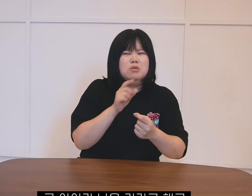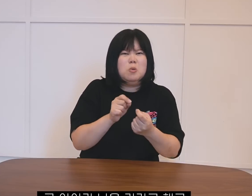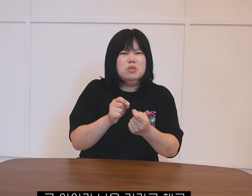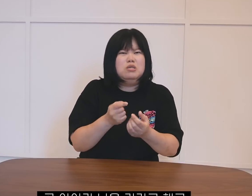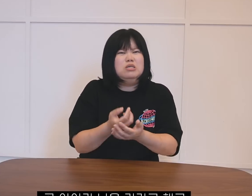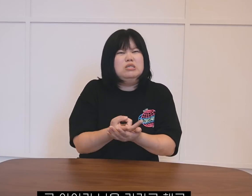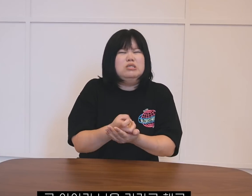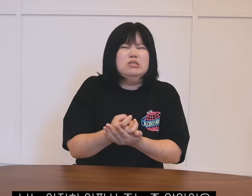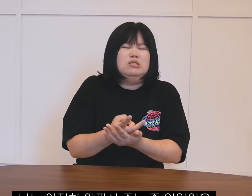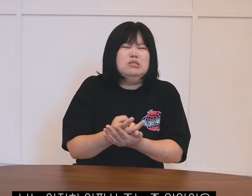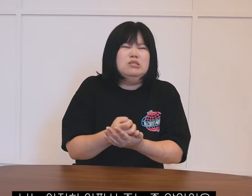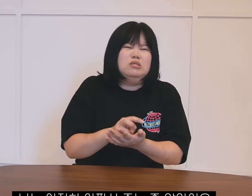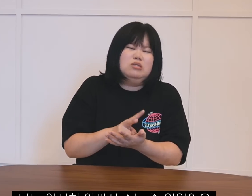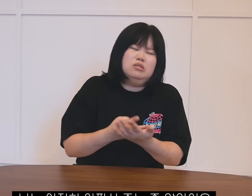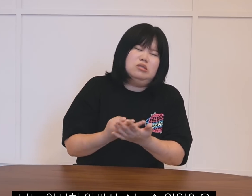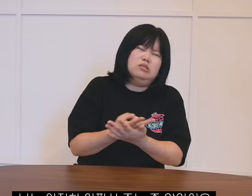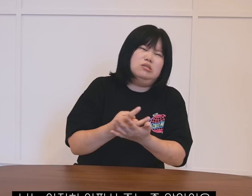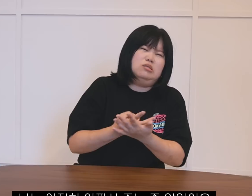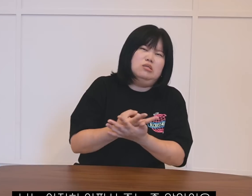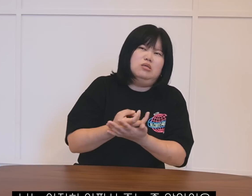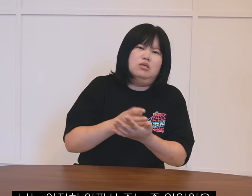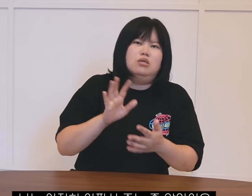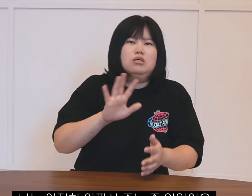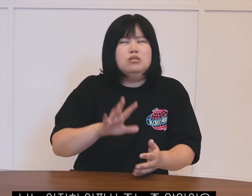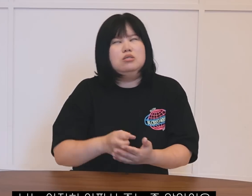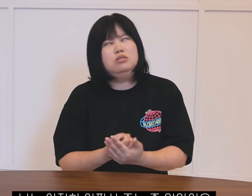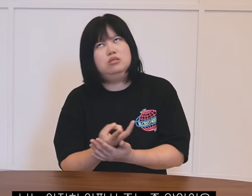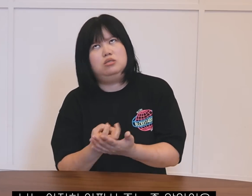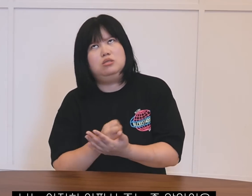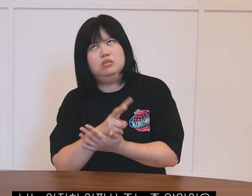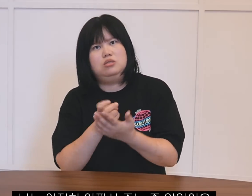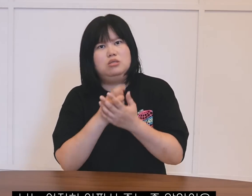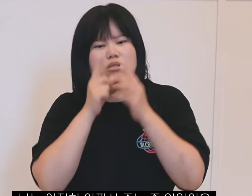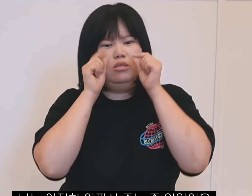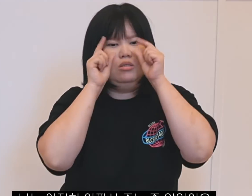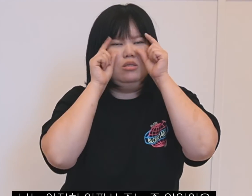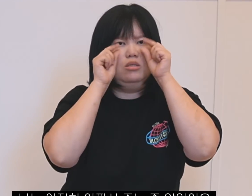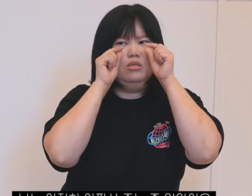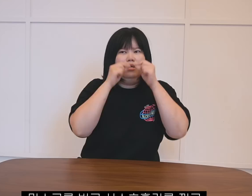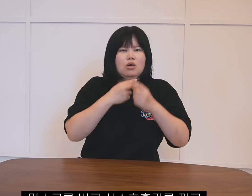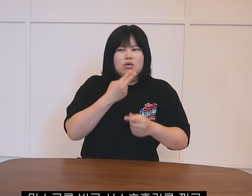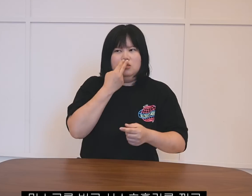They said they were going to have a baby soon and I thought I was still sick and dying.